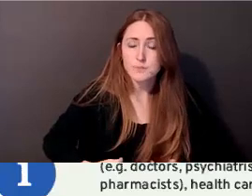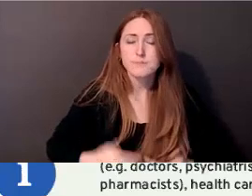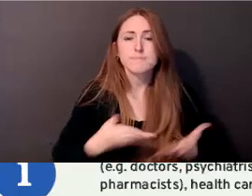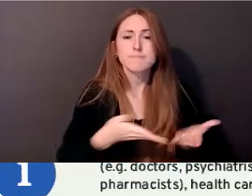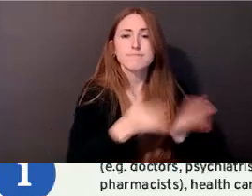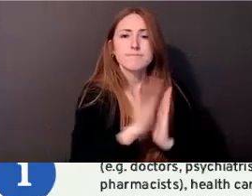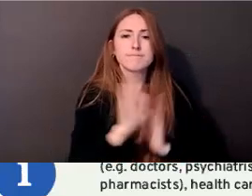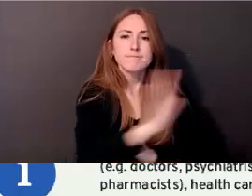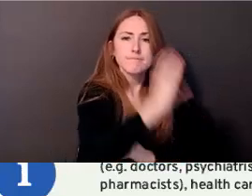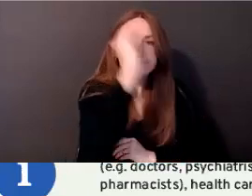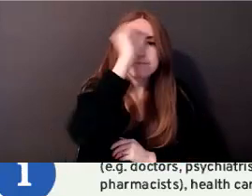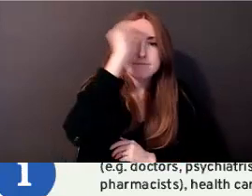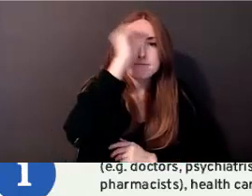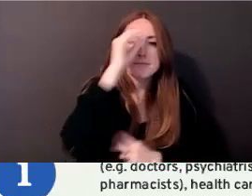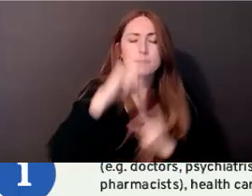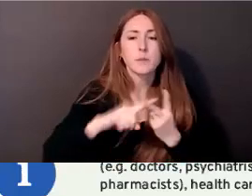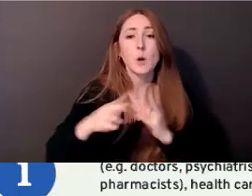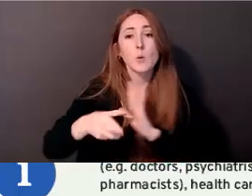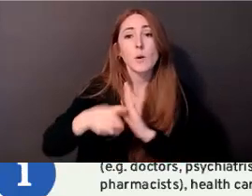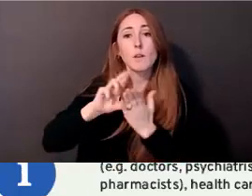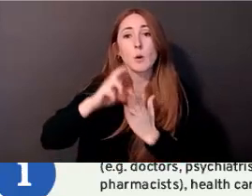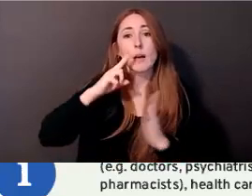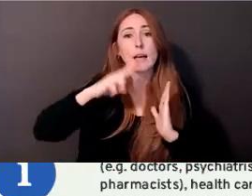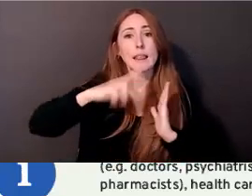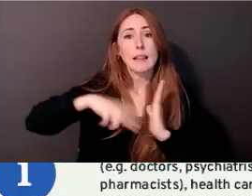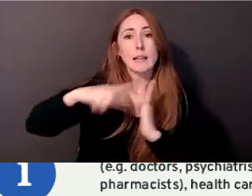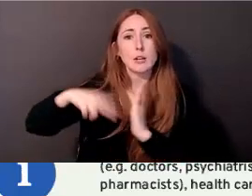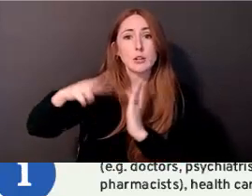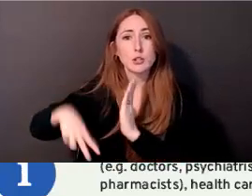to come to a synthesis of what is known,